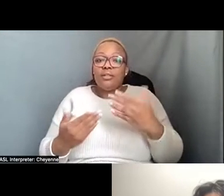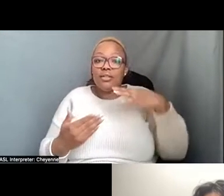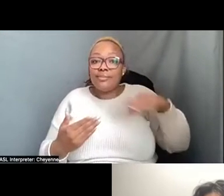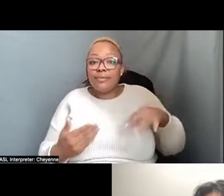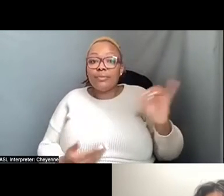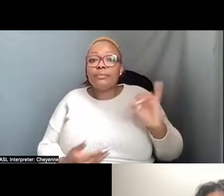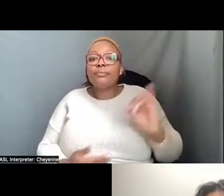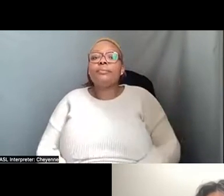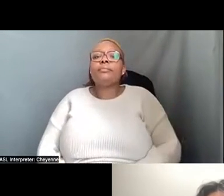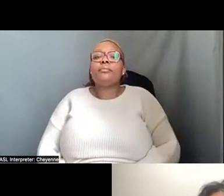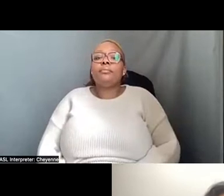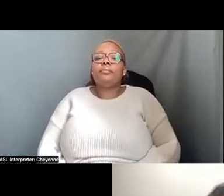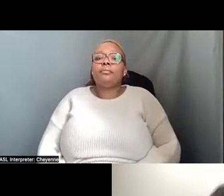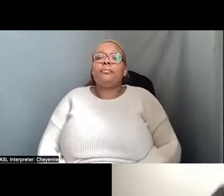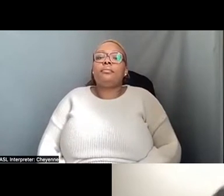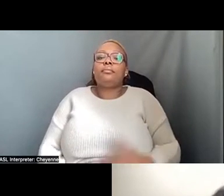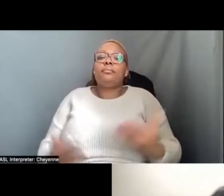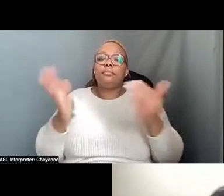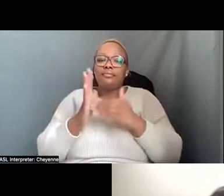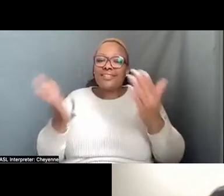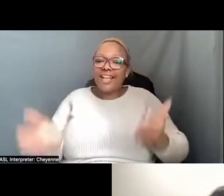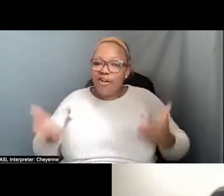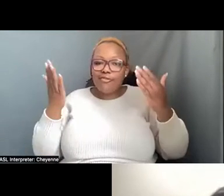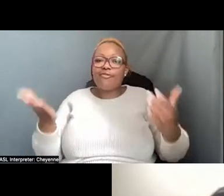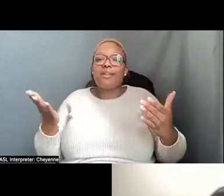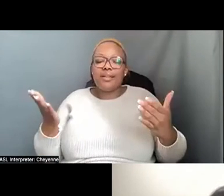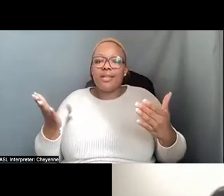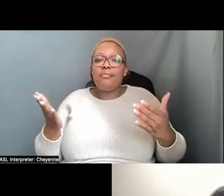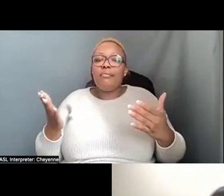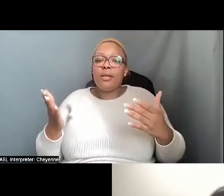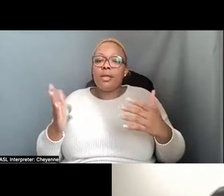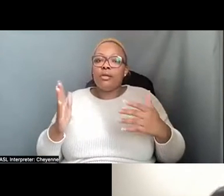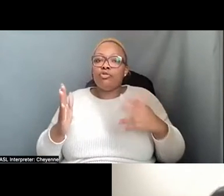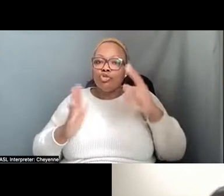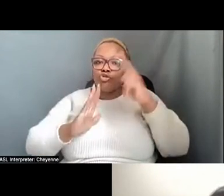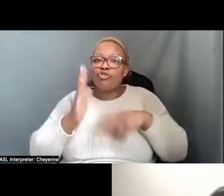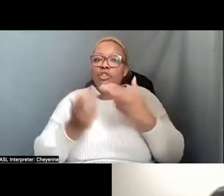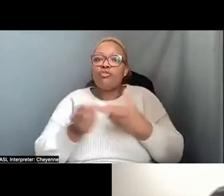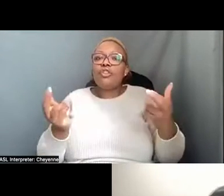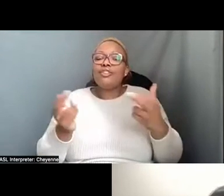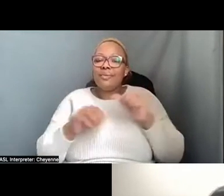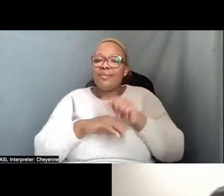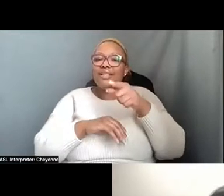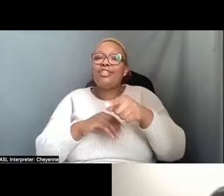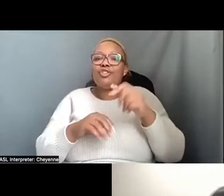Again, I would just highly recommend looking at those resources that we will also send out in a